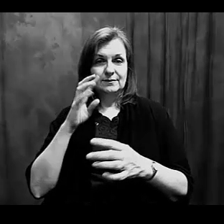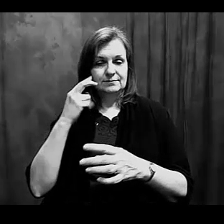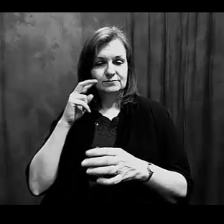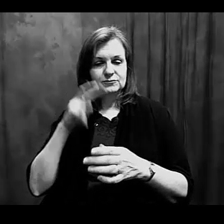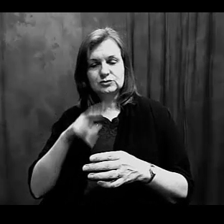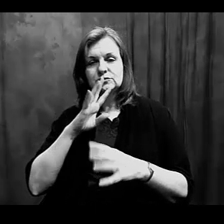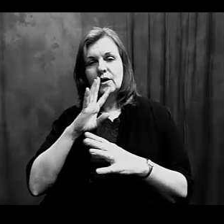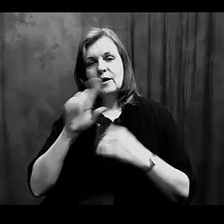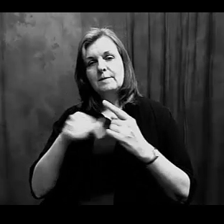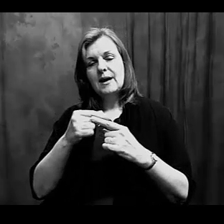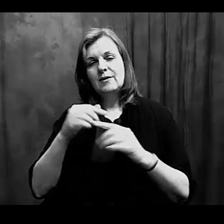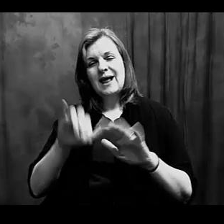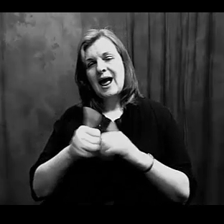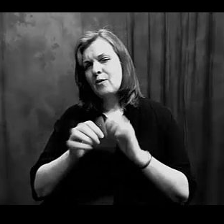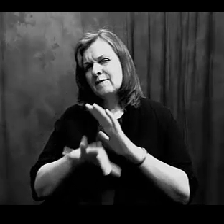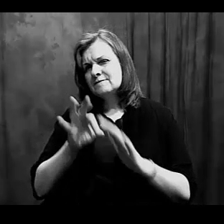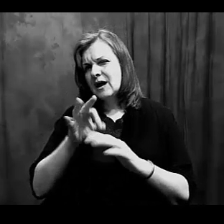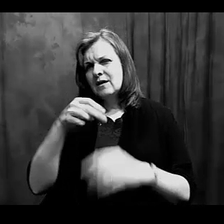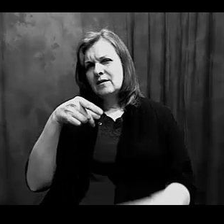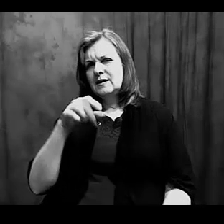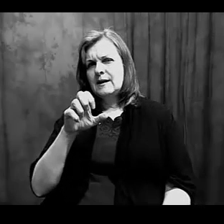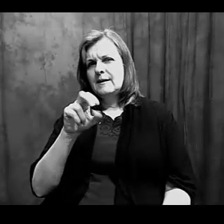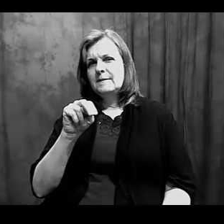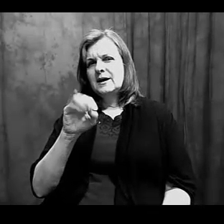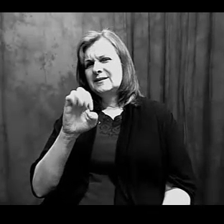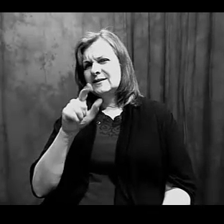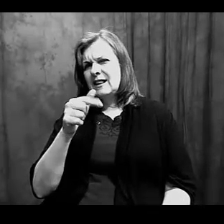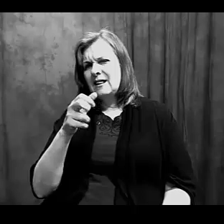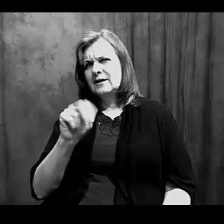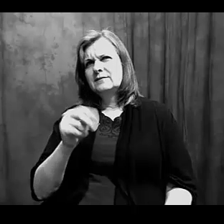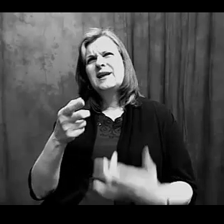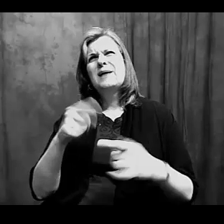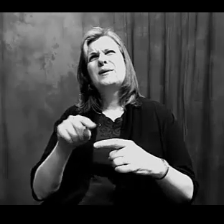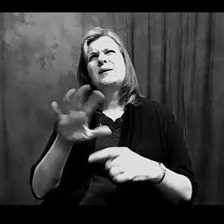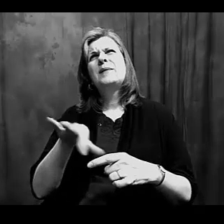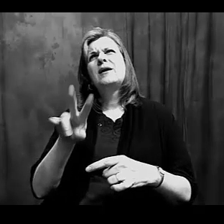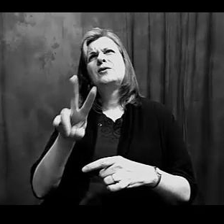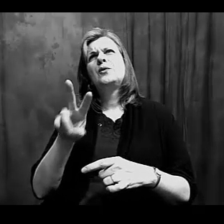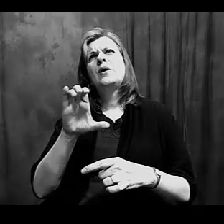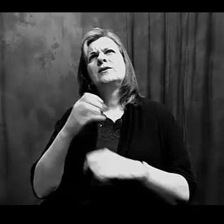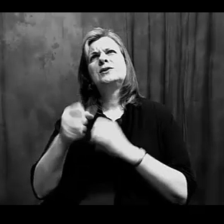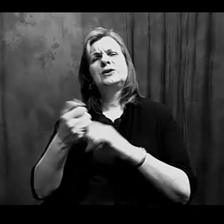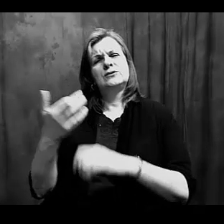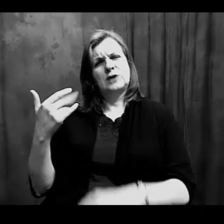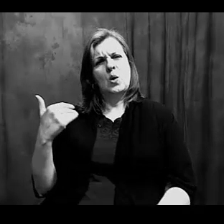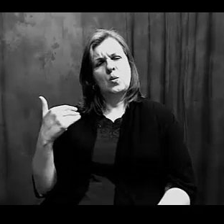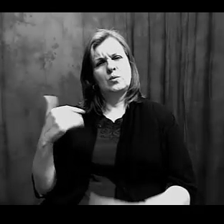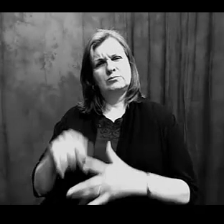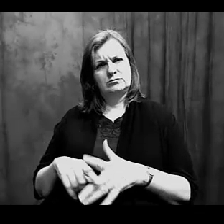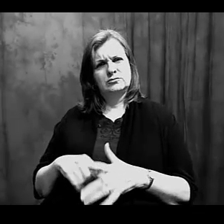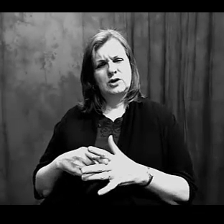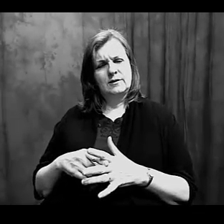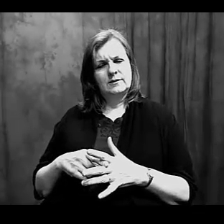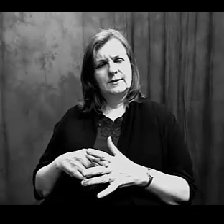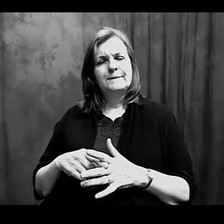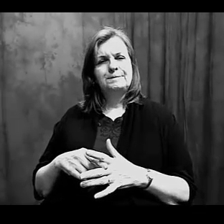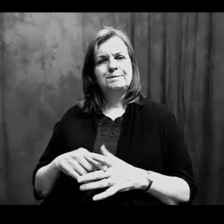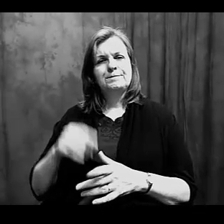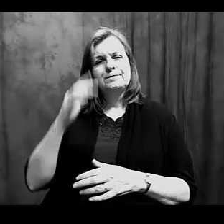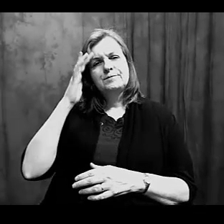so when we look at the discovery of penicillin - it occurred about 200 years ago now looking at it through its origins